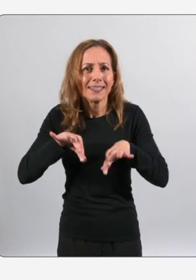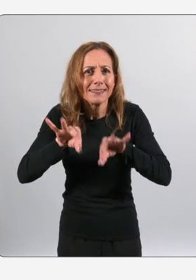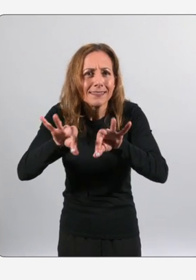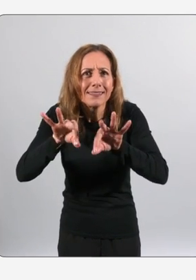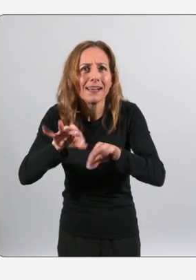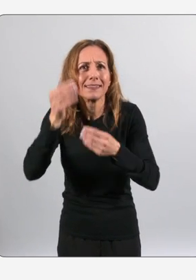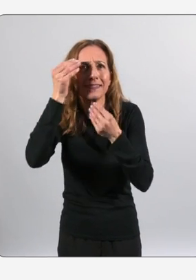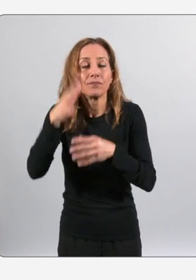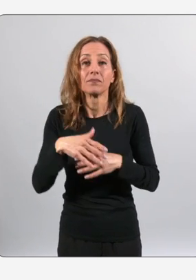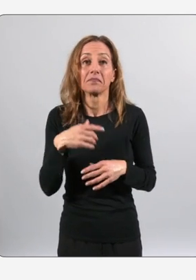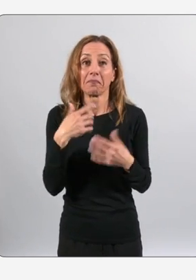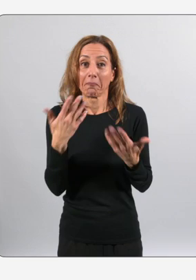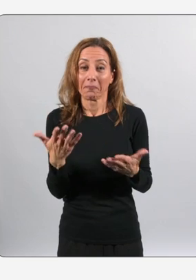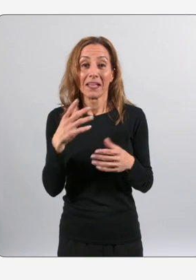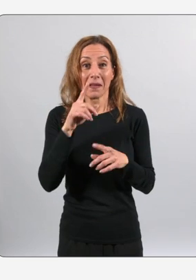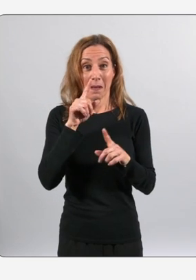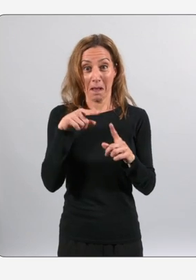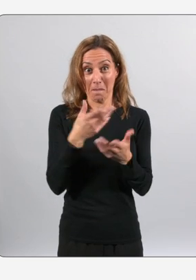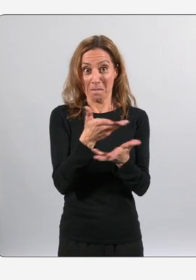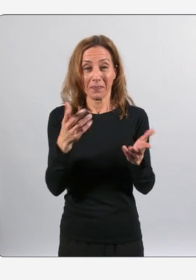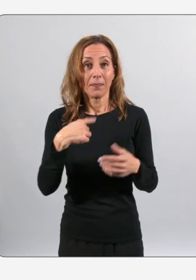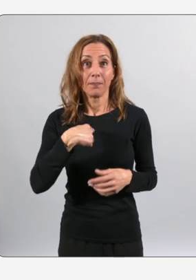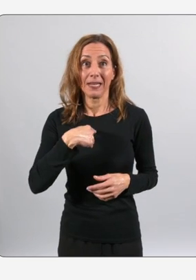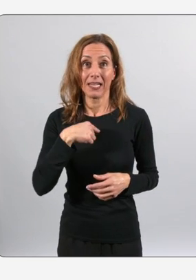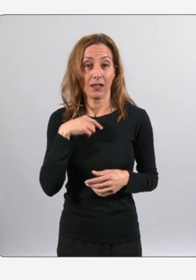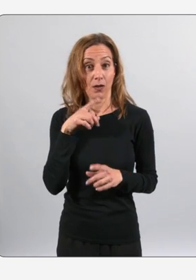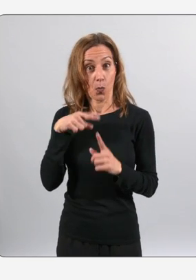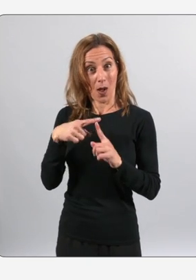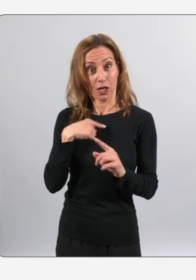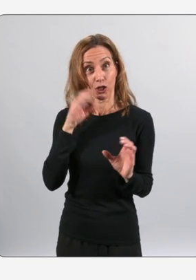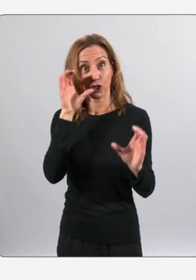And I don't know about you, but when I'm searching these days, I get very excited